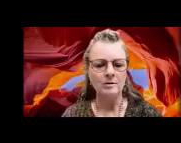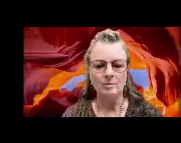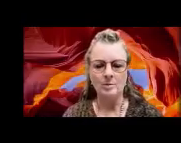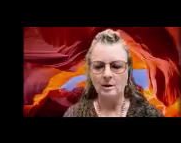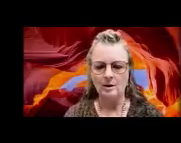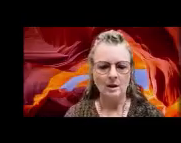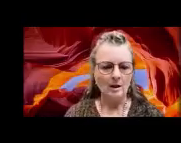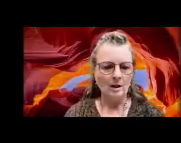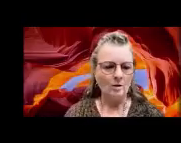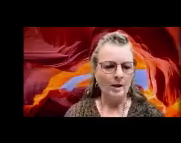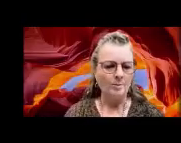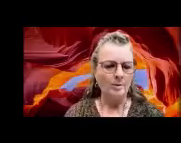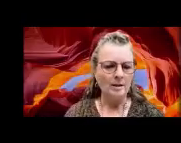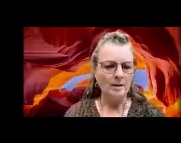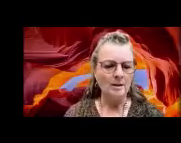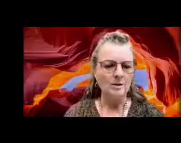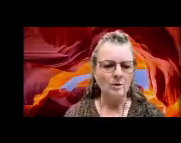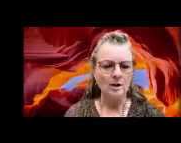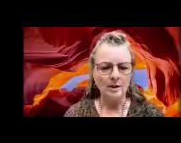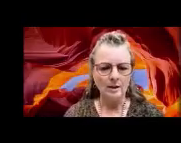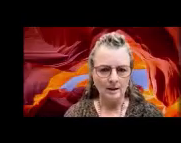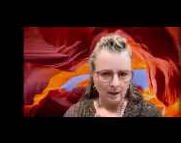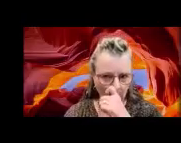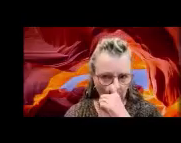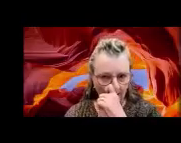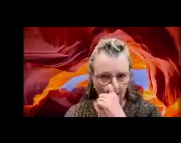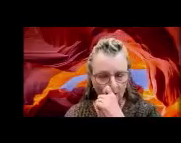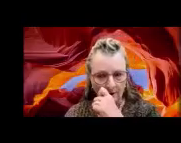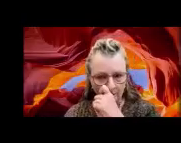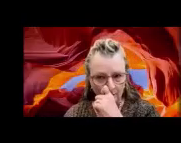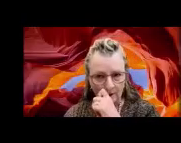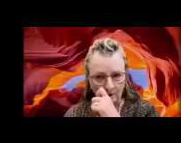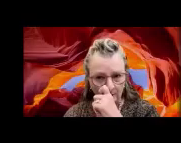contributed quite a bit to this work and my co authors, my only